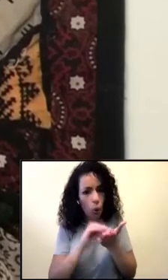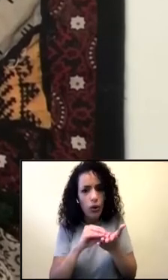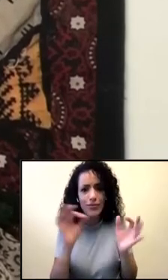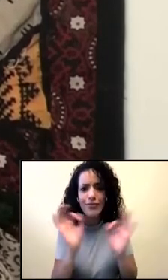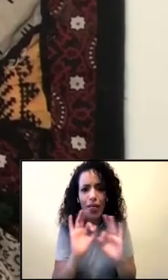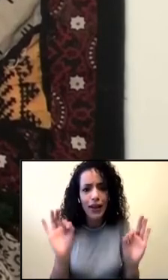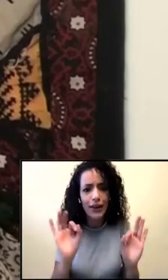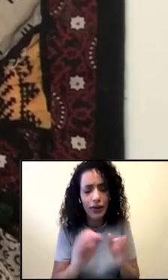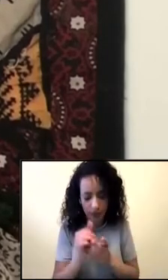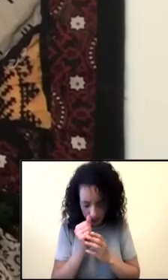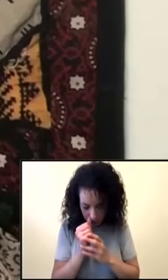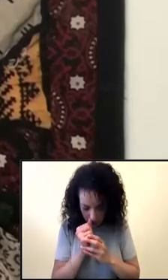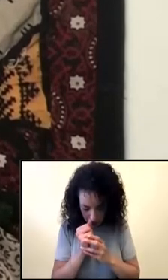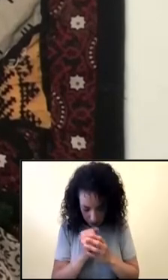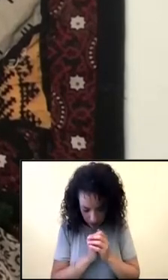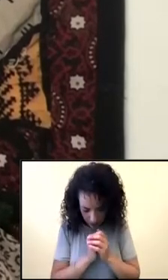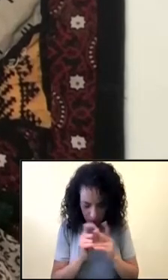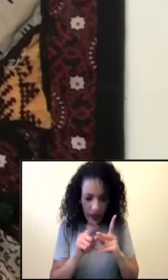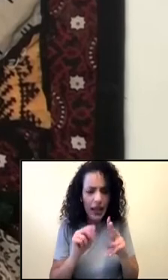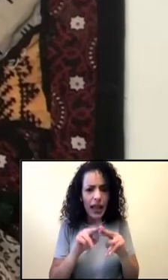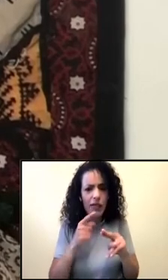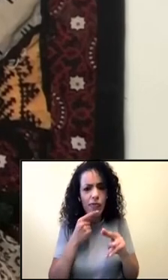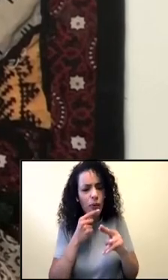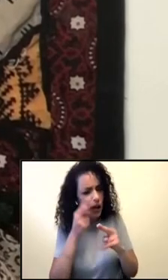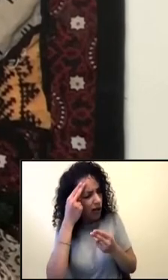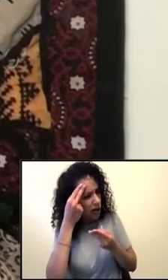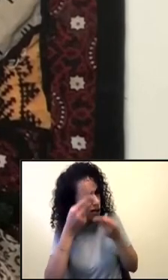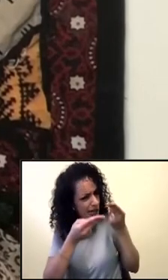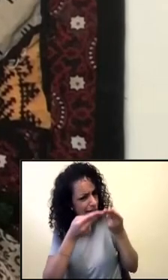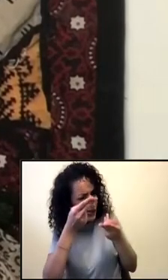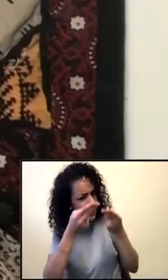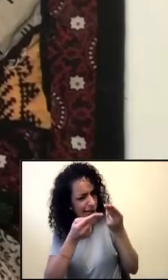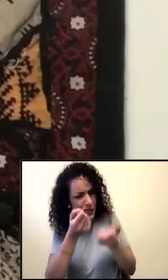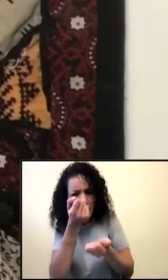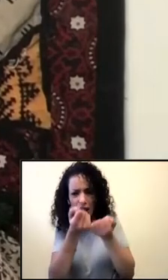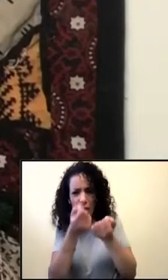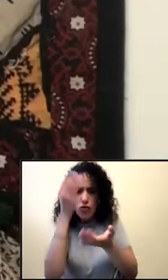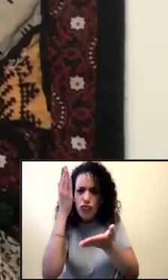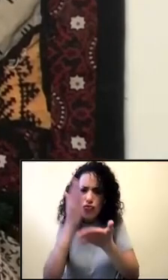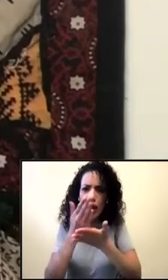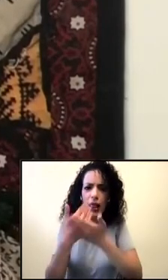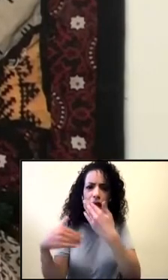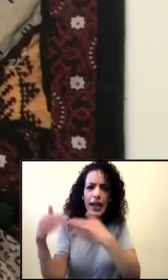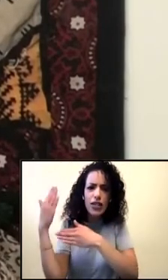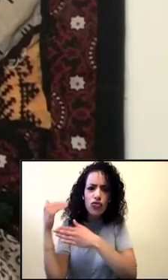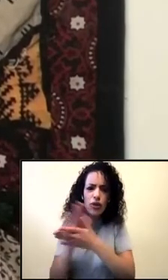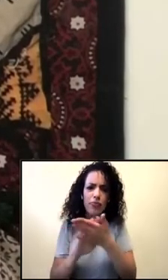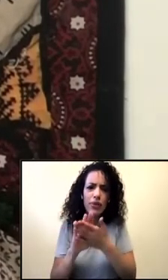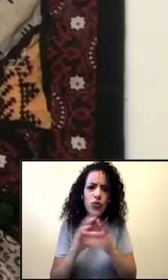evaluate what we call actual history or real history, or the history from historians and what's